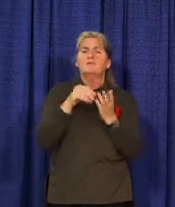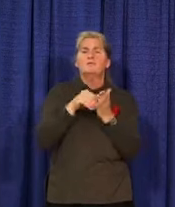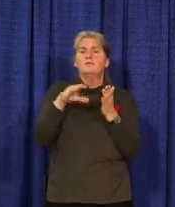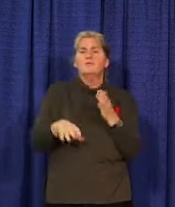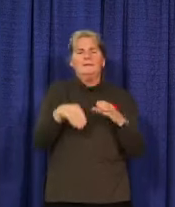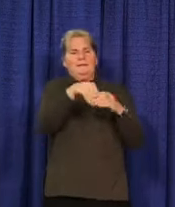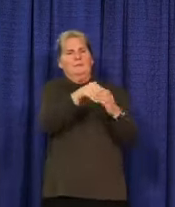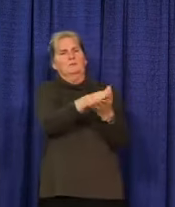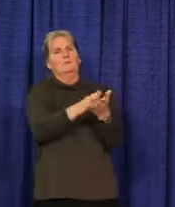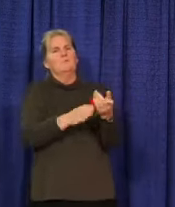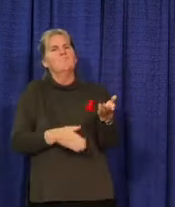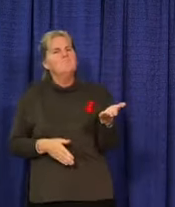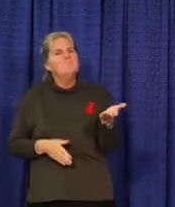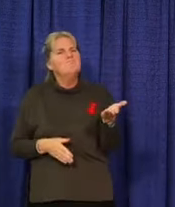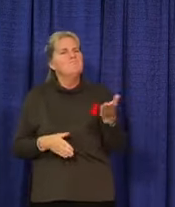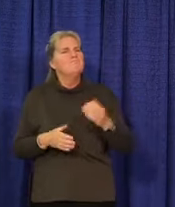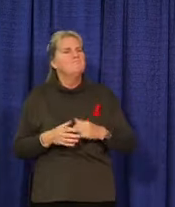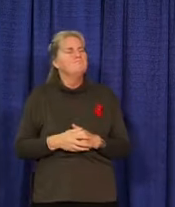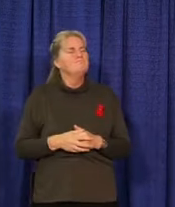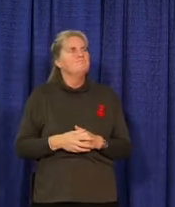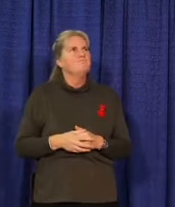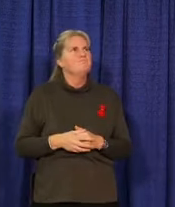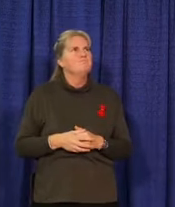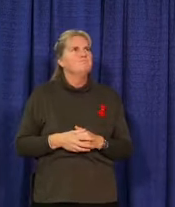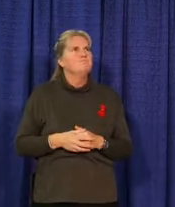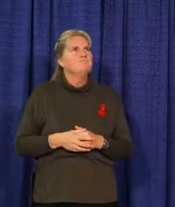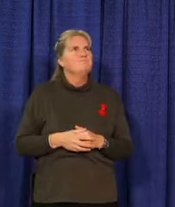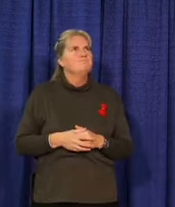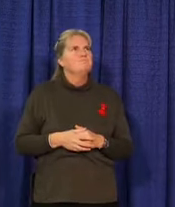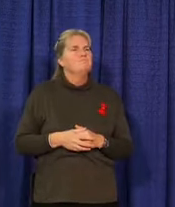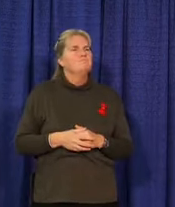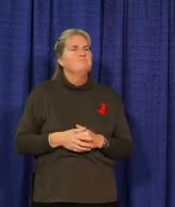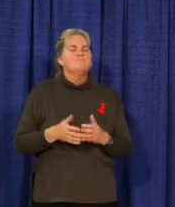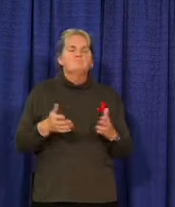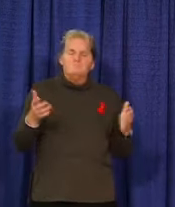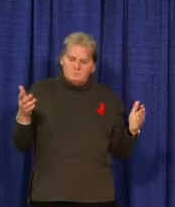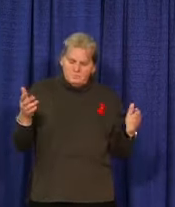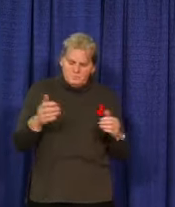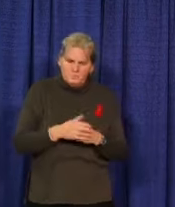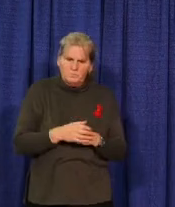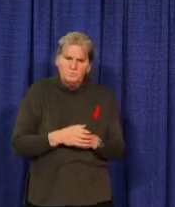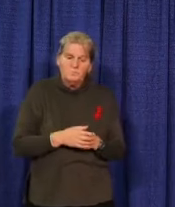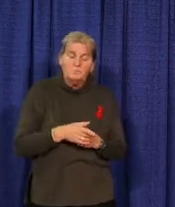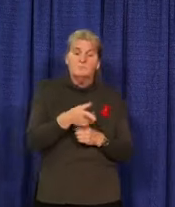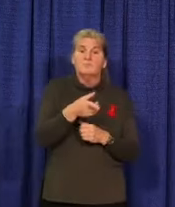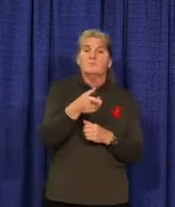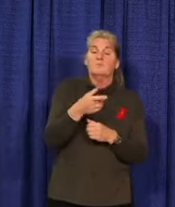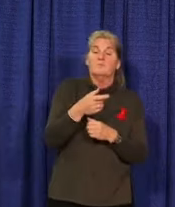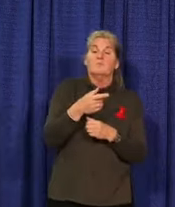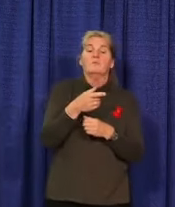be is back in schools. To further ensure that those in